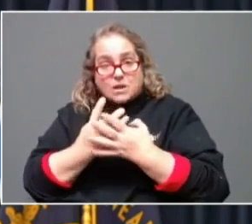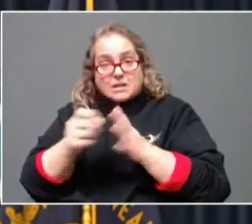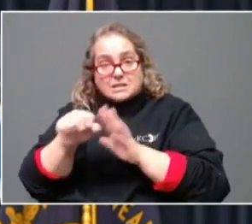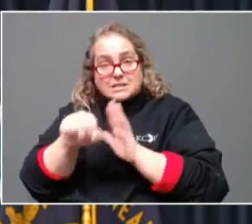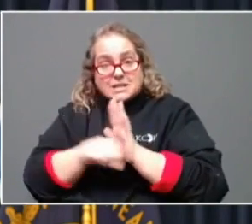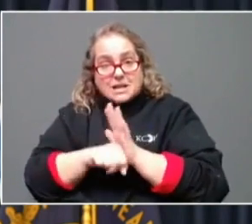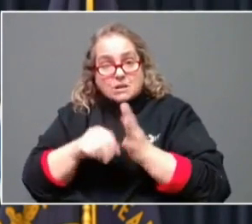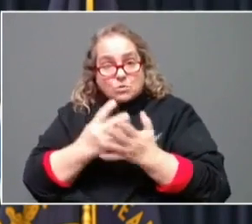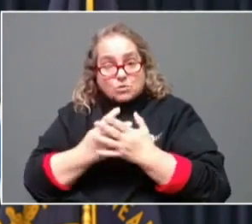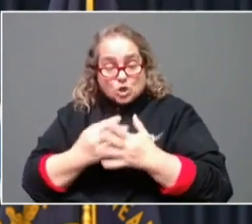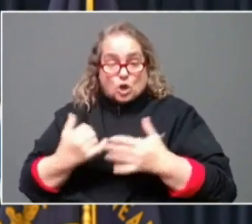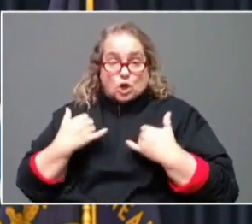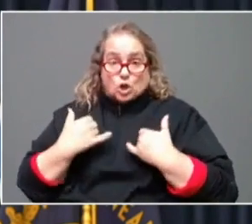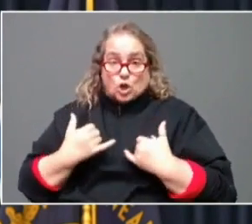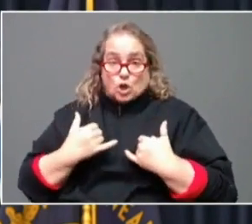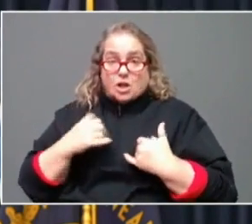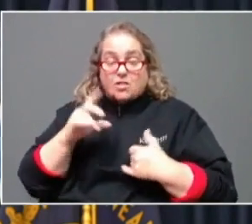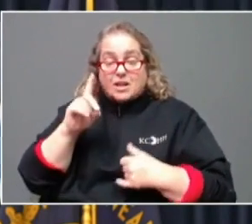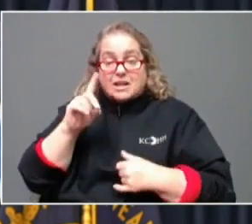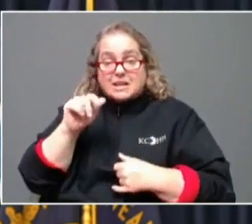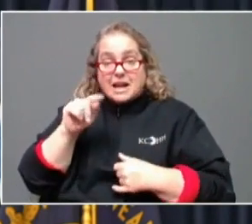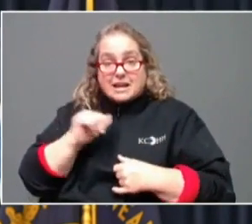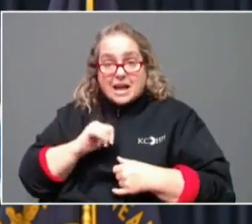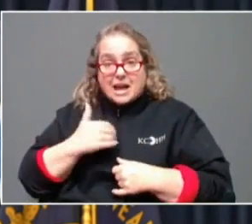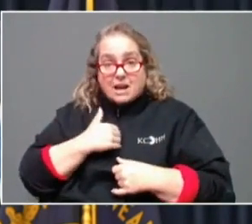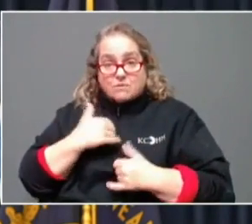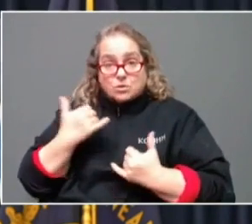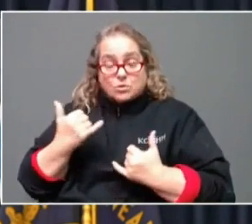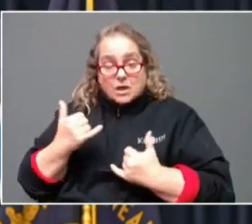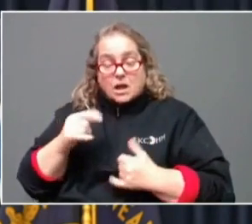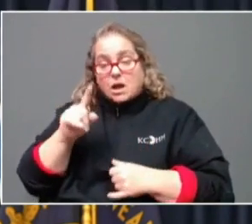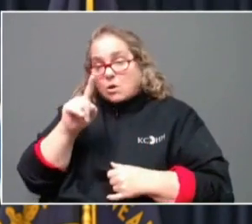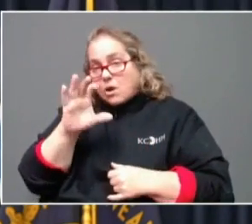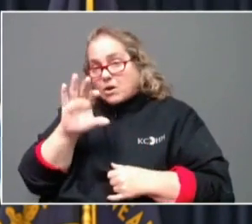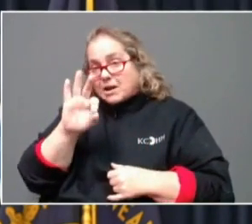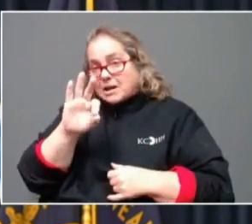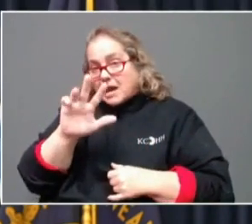least the day that I've been given for today, 100 and 93 of the staff members